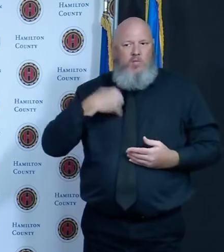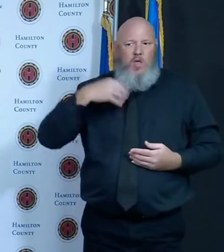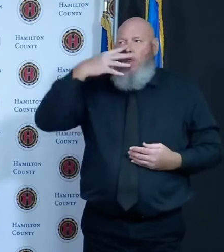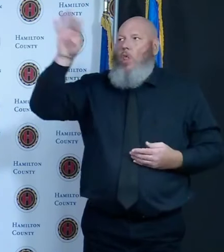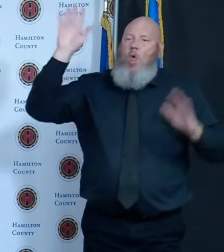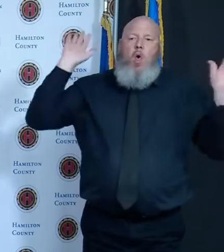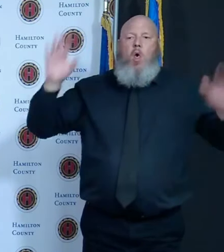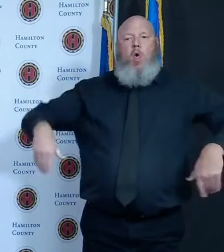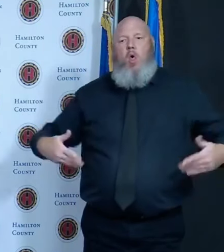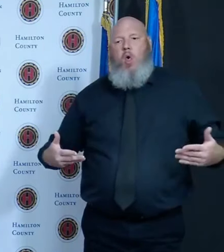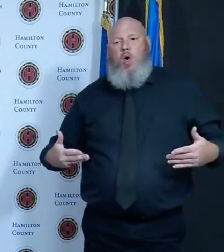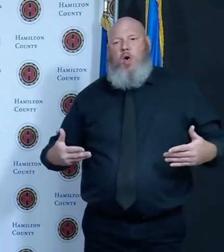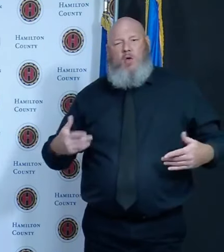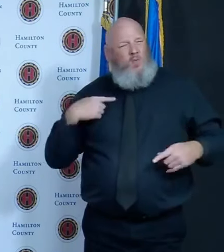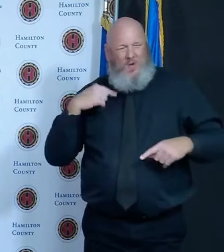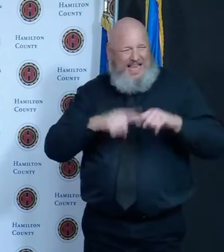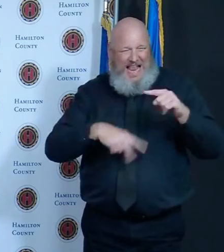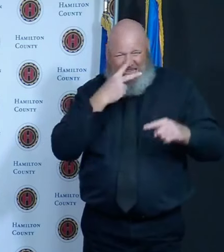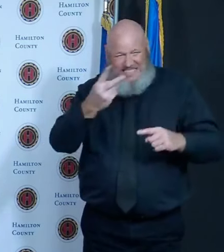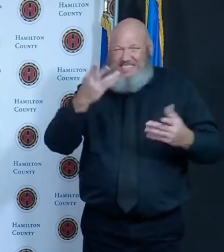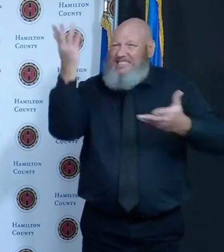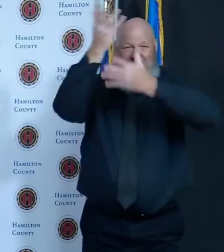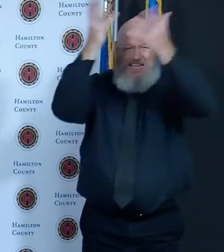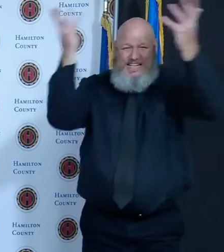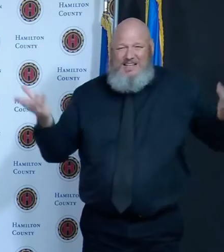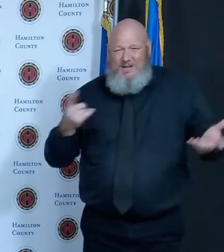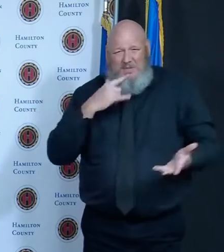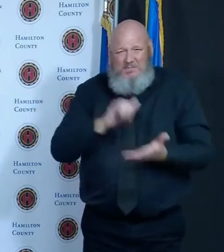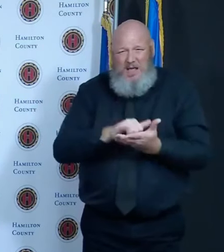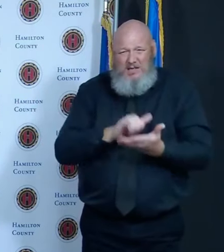I mean I think we're crushing it in Hamilton County our numbers are still